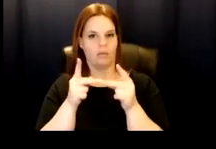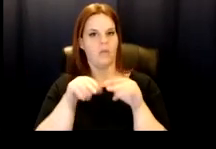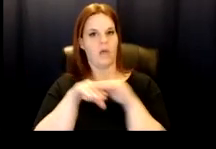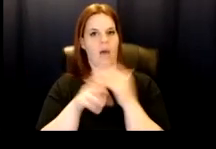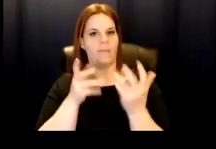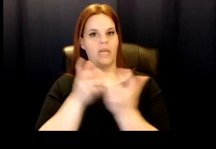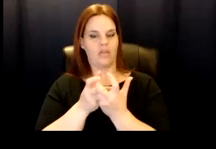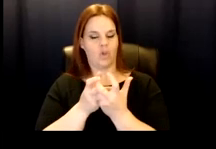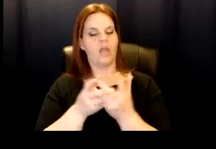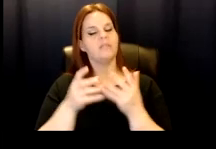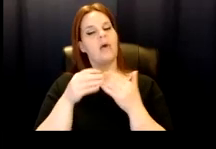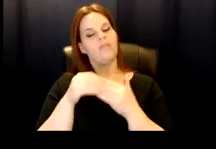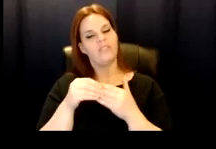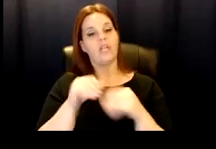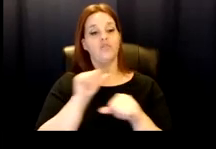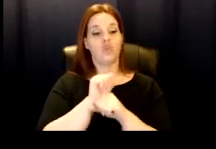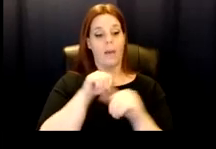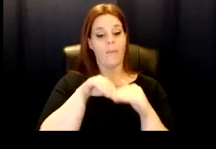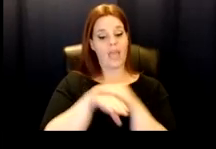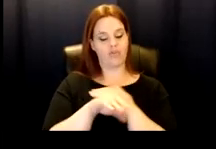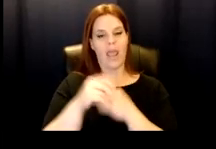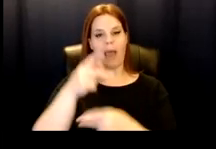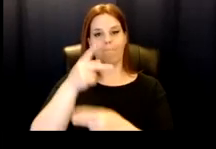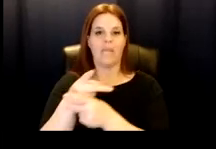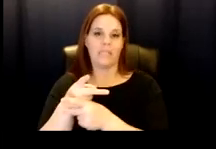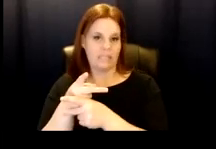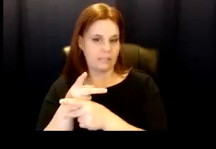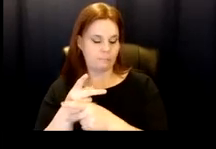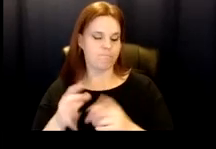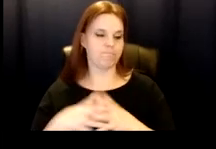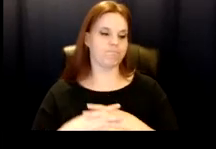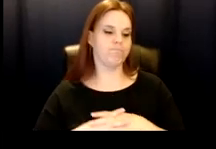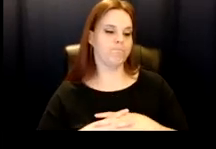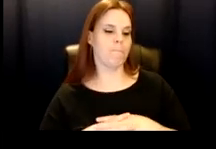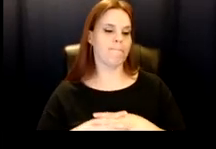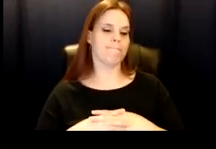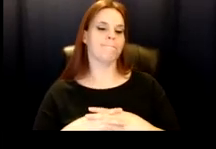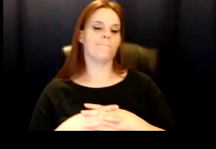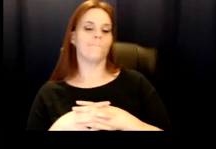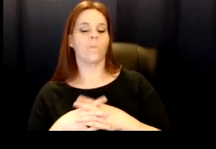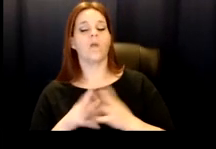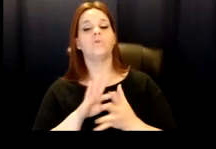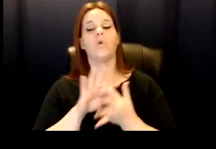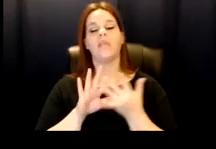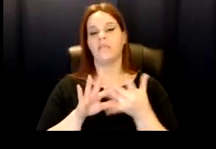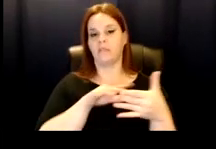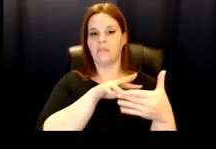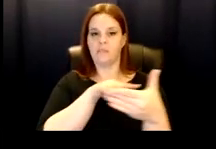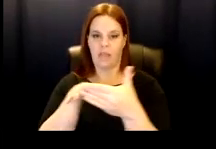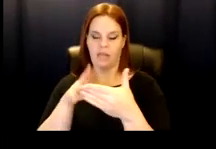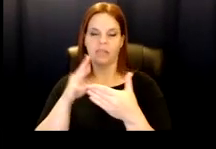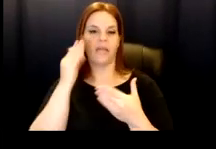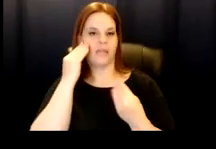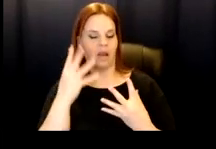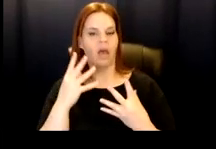job entry and job maintenance. So, these studies in Andy's data were the driving force between